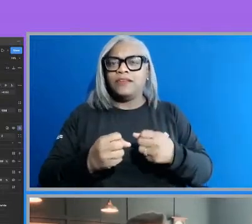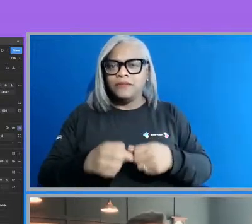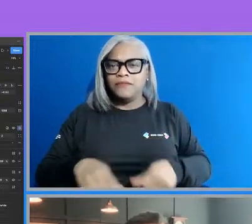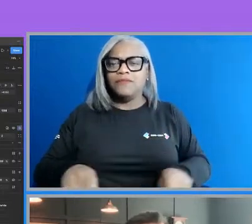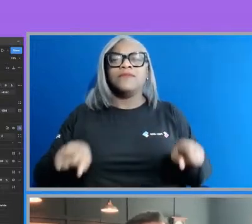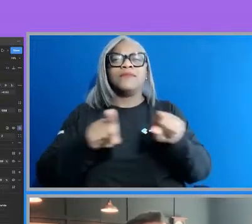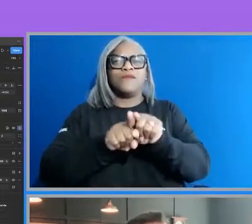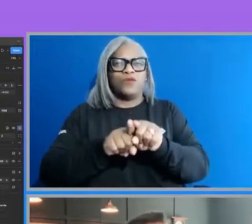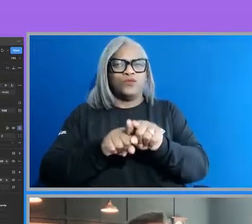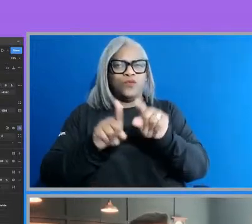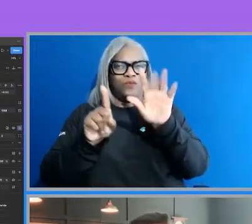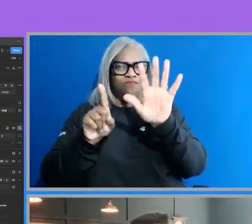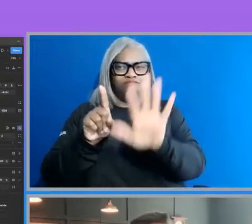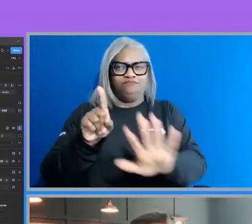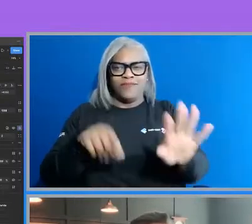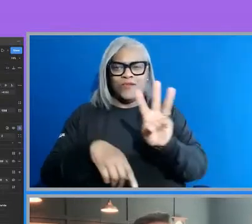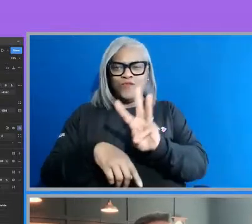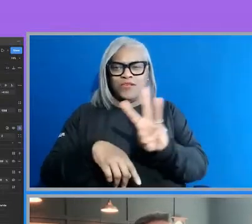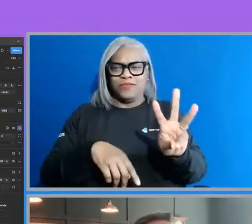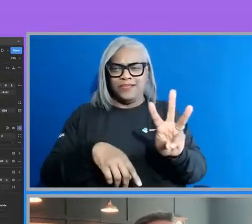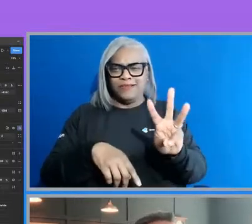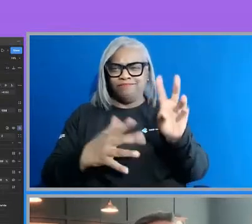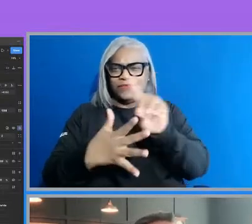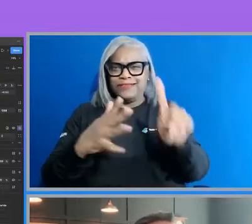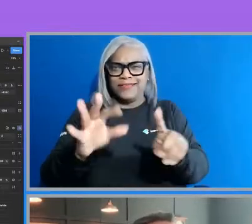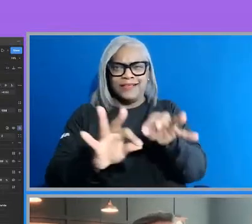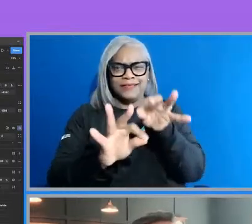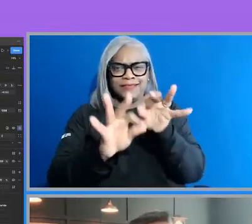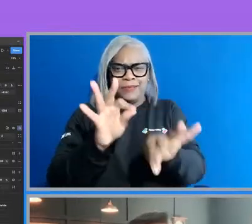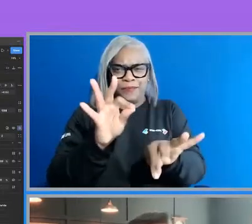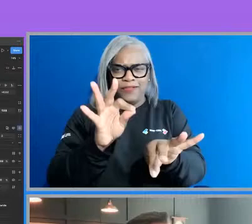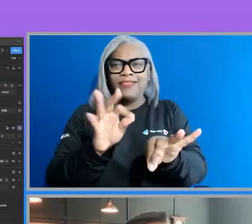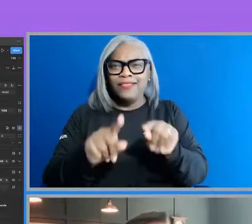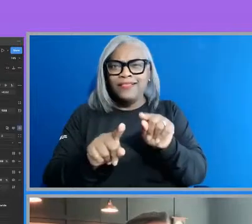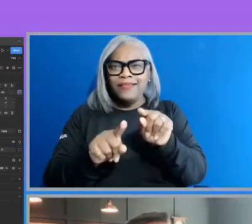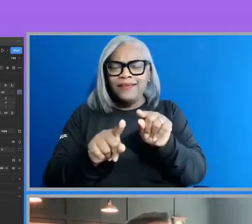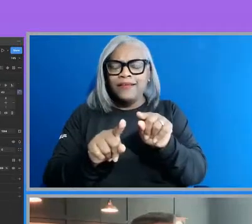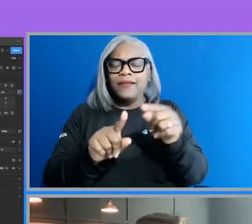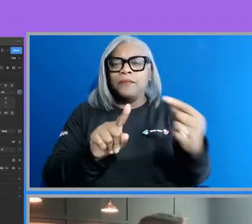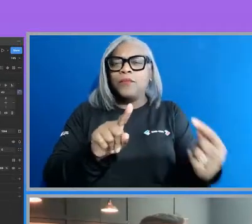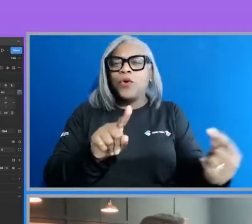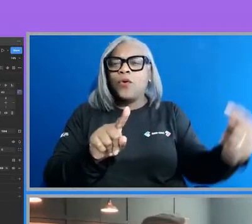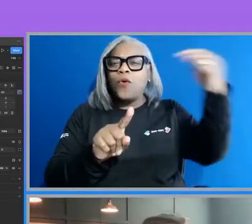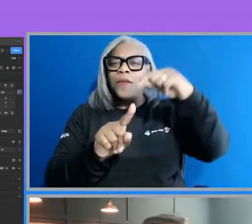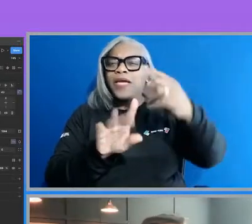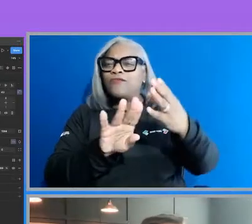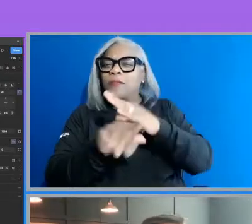at it here on this webpage. And this is a relatively simple design. But let's go back to that infamous donut chart one